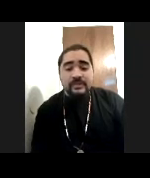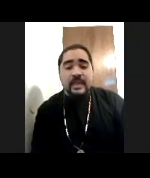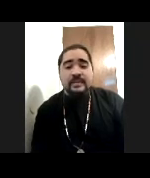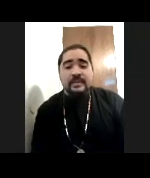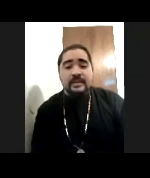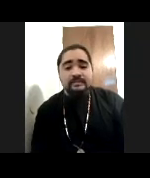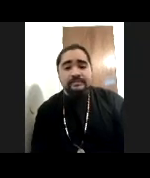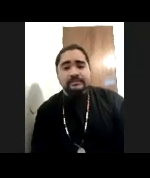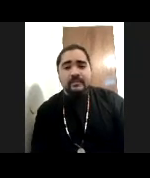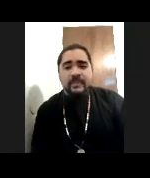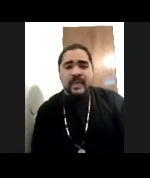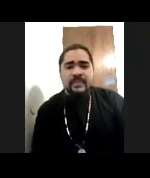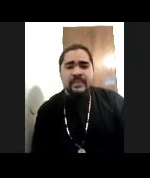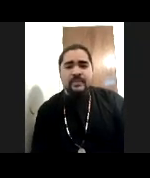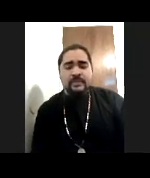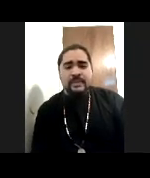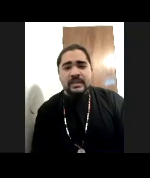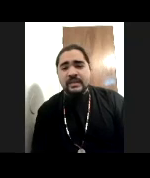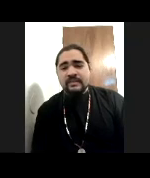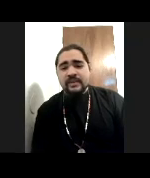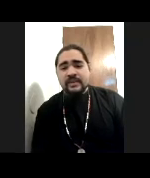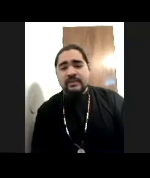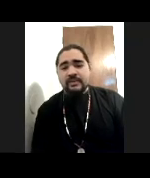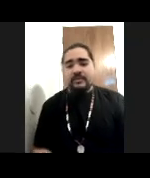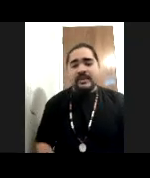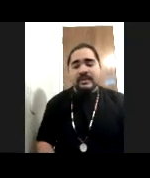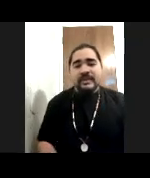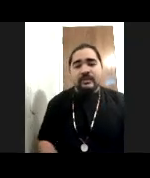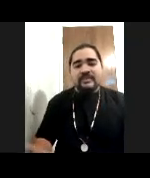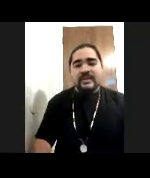And I think it would be very cool if we could like reach out